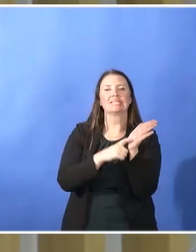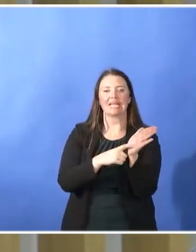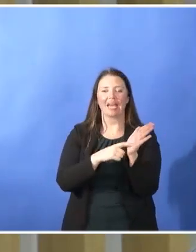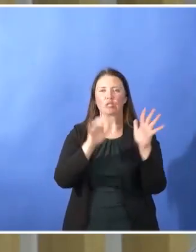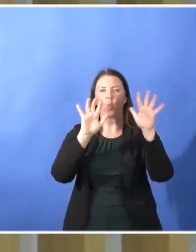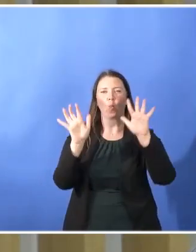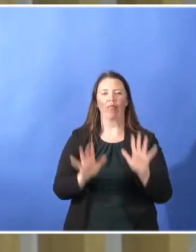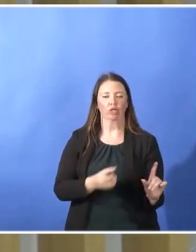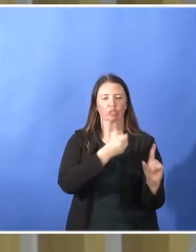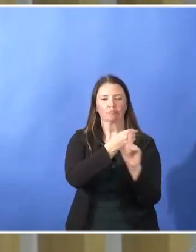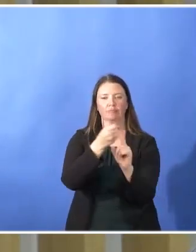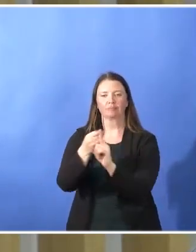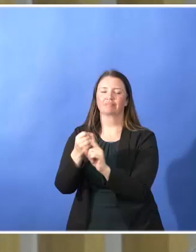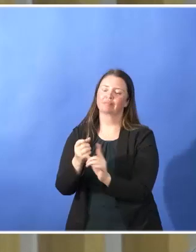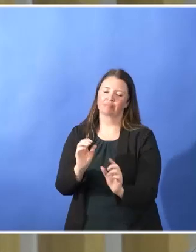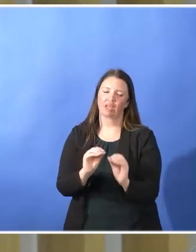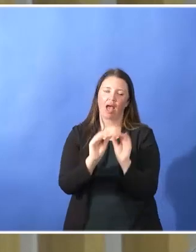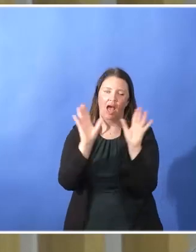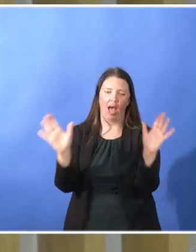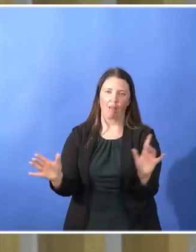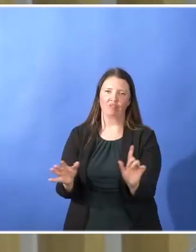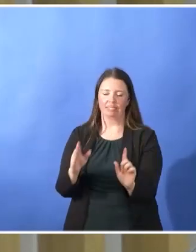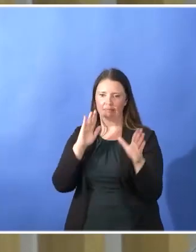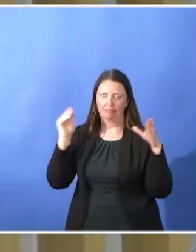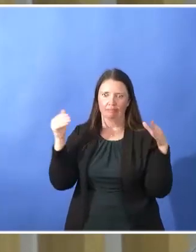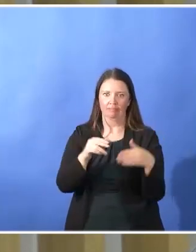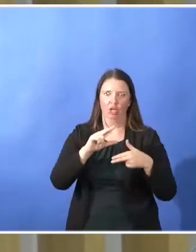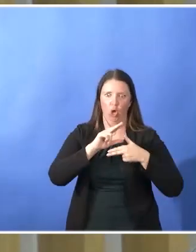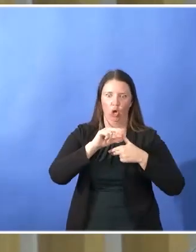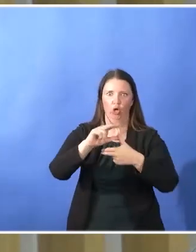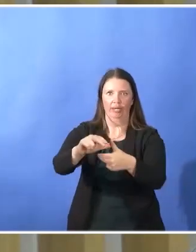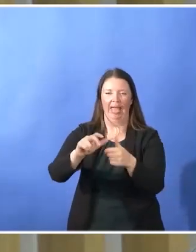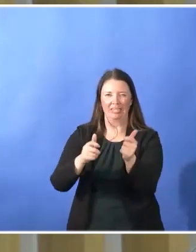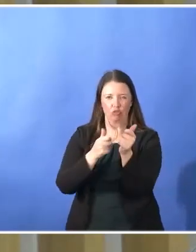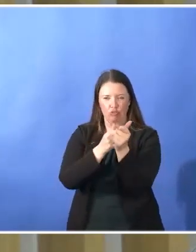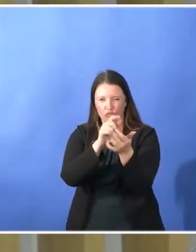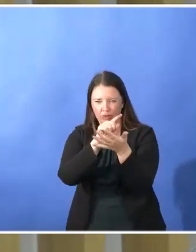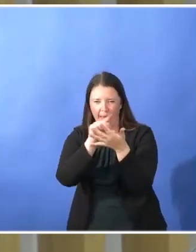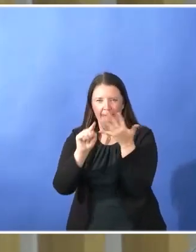COMMUNICATION.